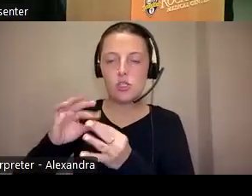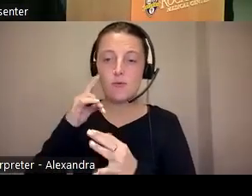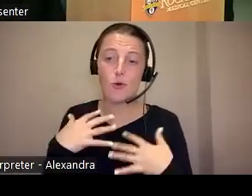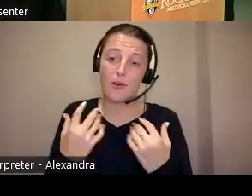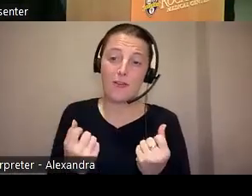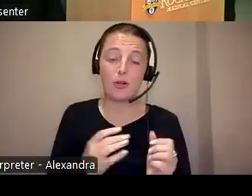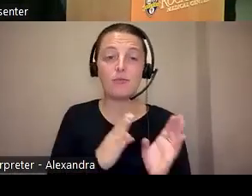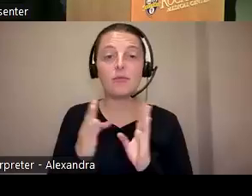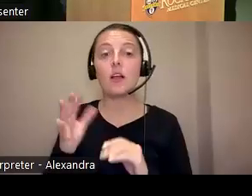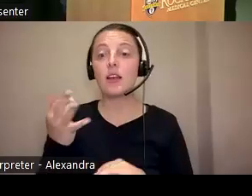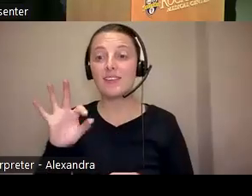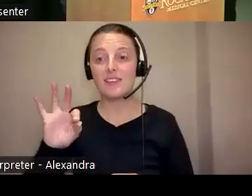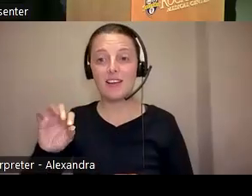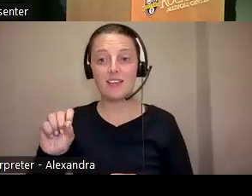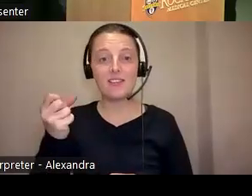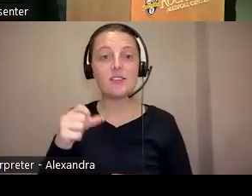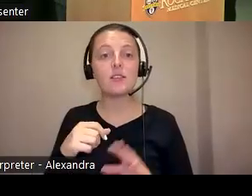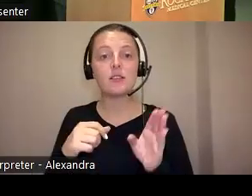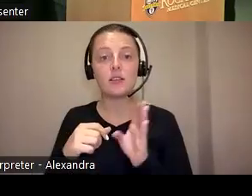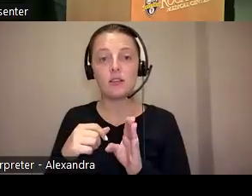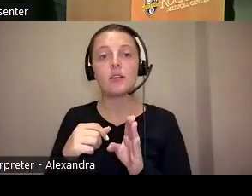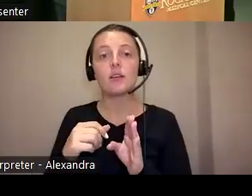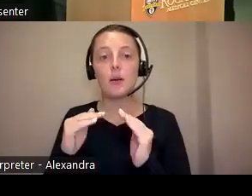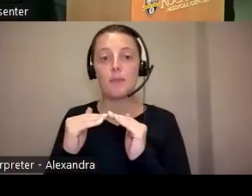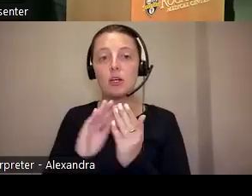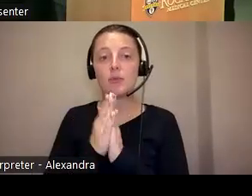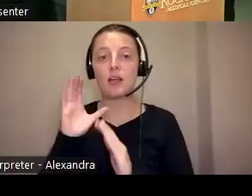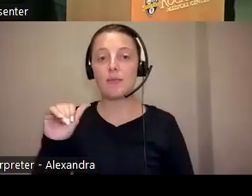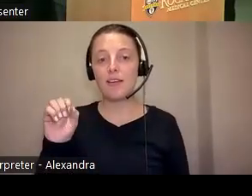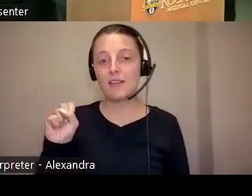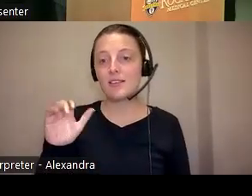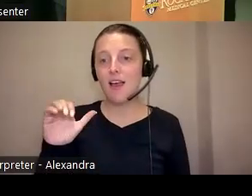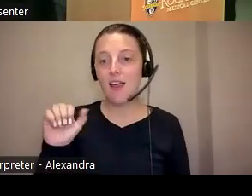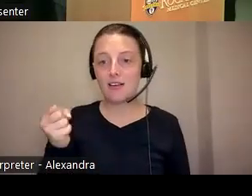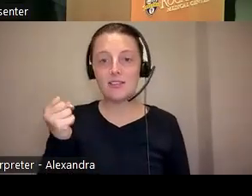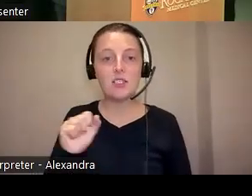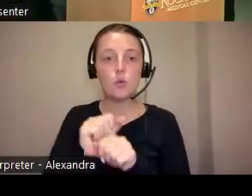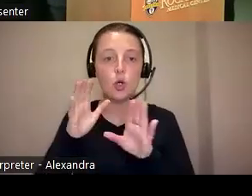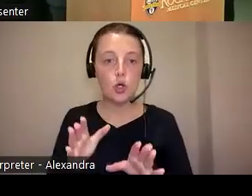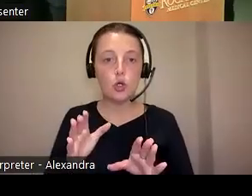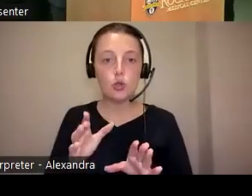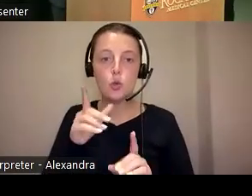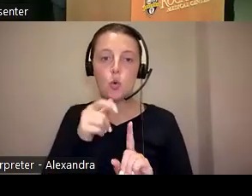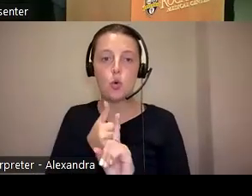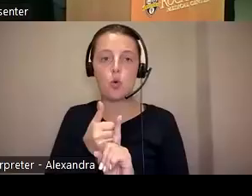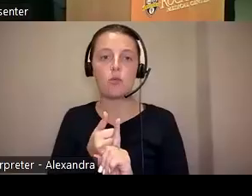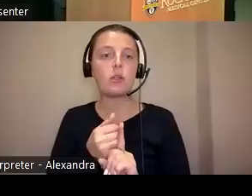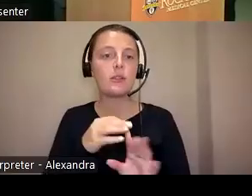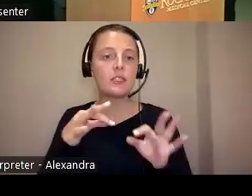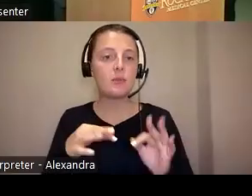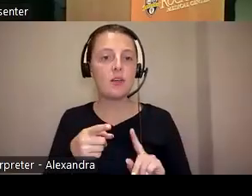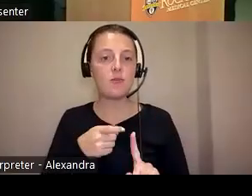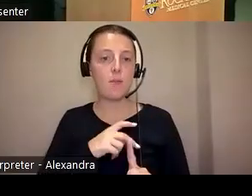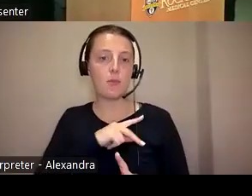workers who speak from um personal authority of the lived experience. We see our patient councils